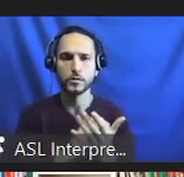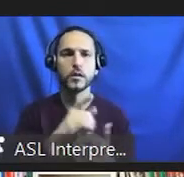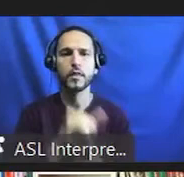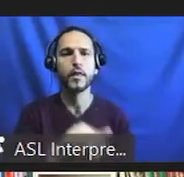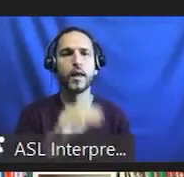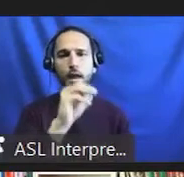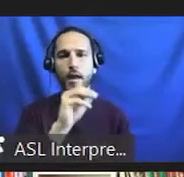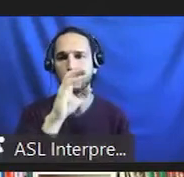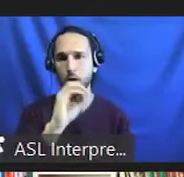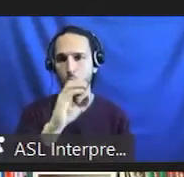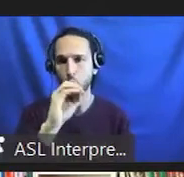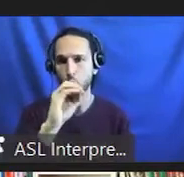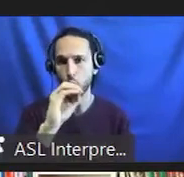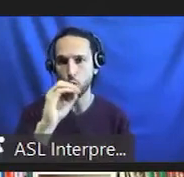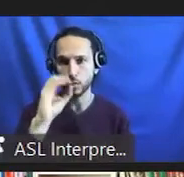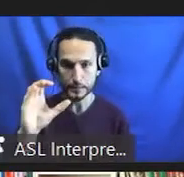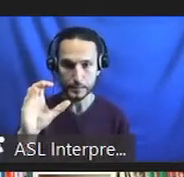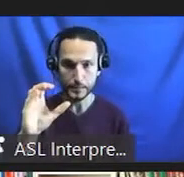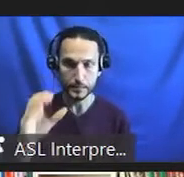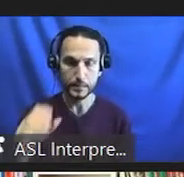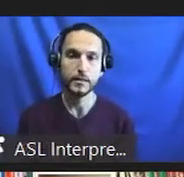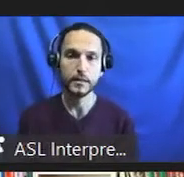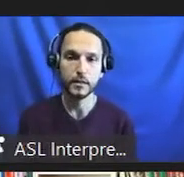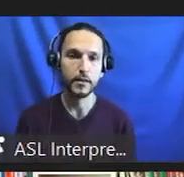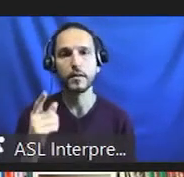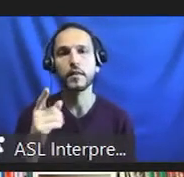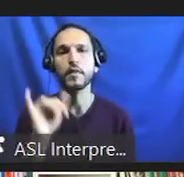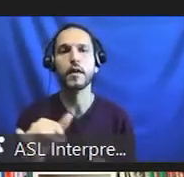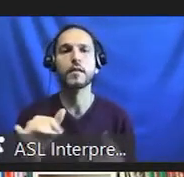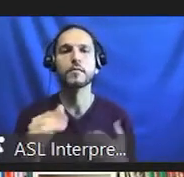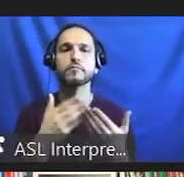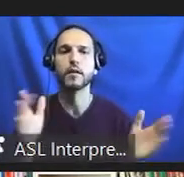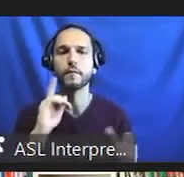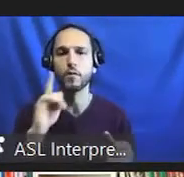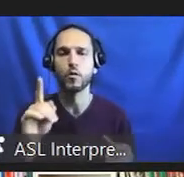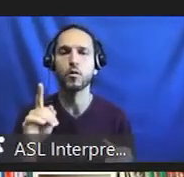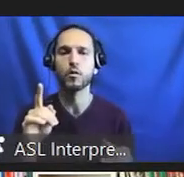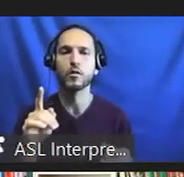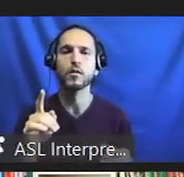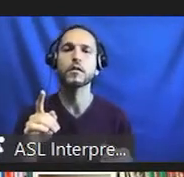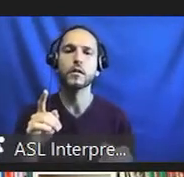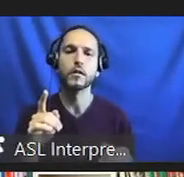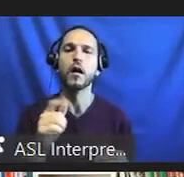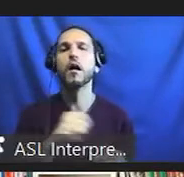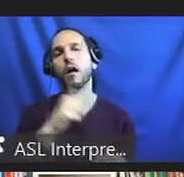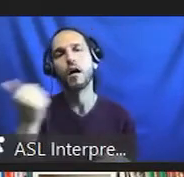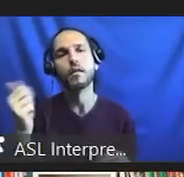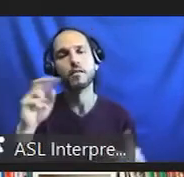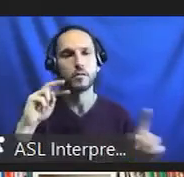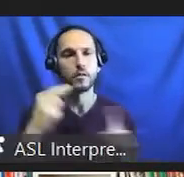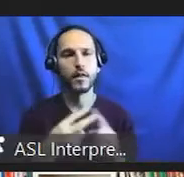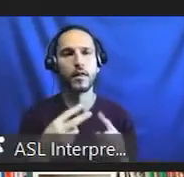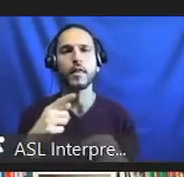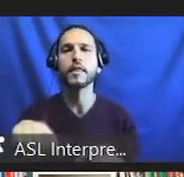MOOC, that was made available to the public. The other side, the schools, the defendants,